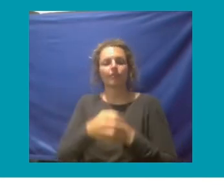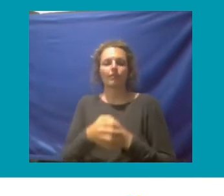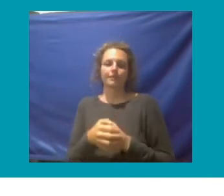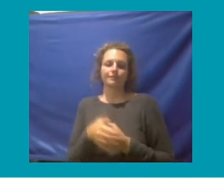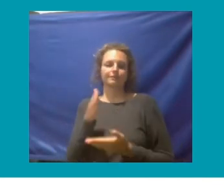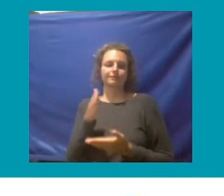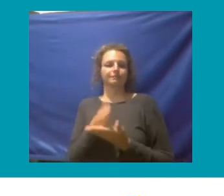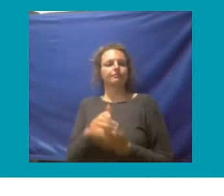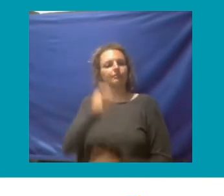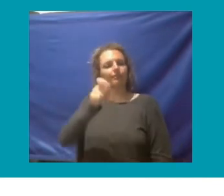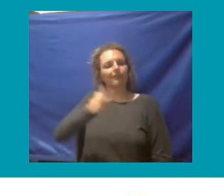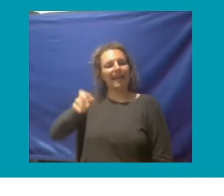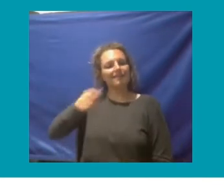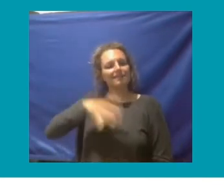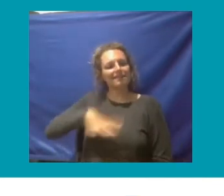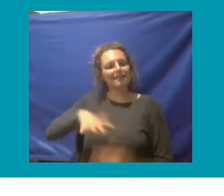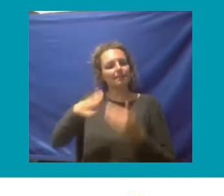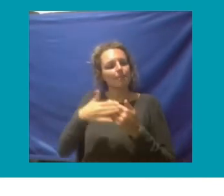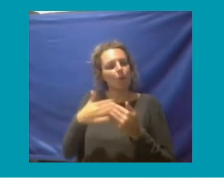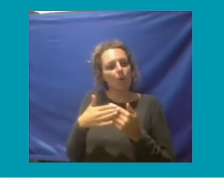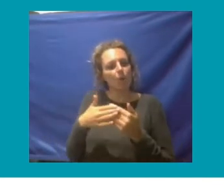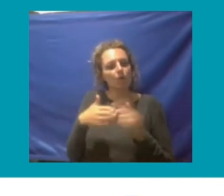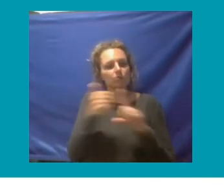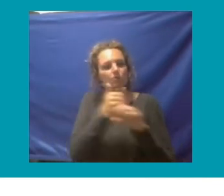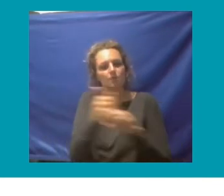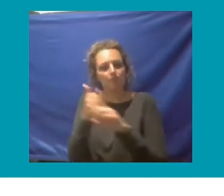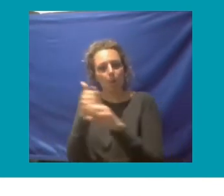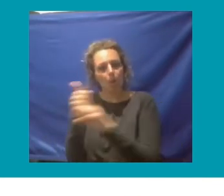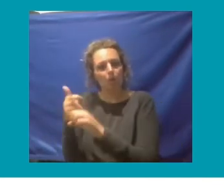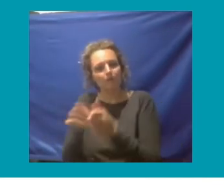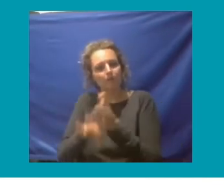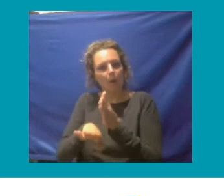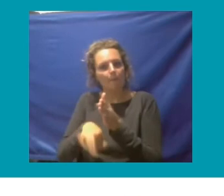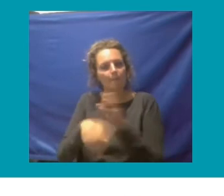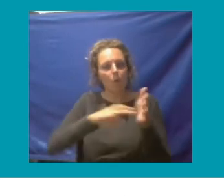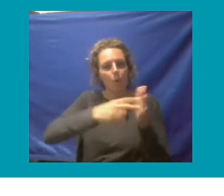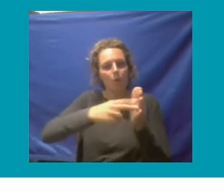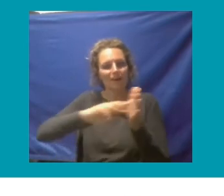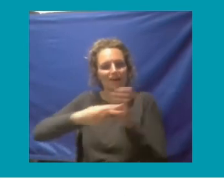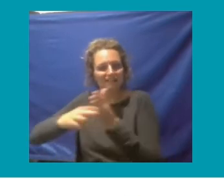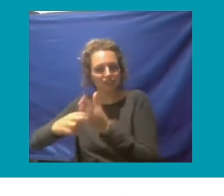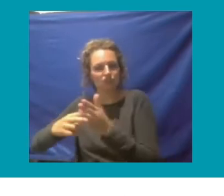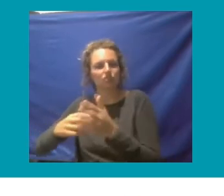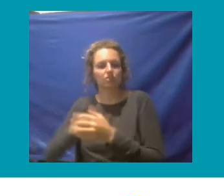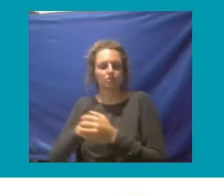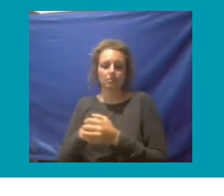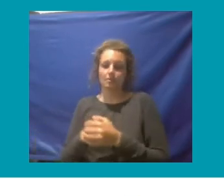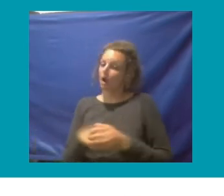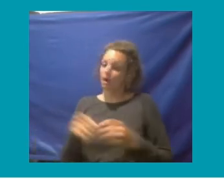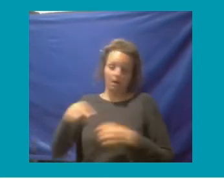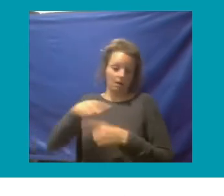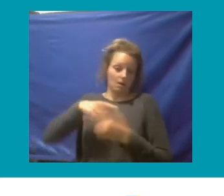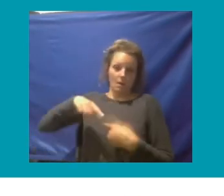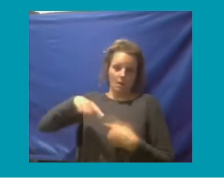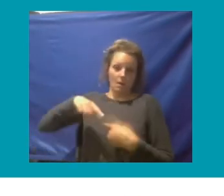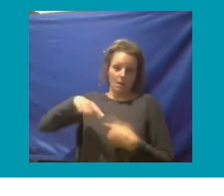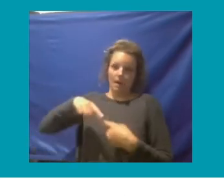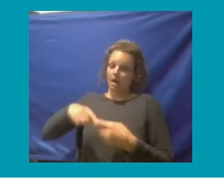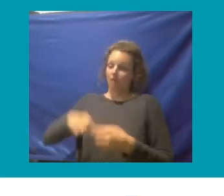who were really able to support them. But we're a huge advocate of supported internship, supported apprenticeships because we see the results,